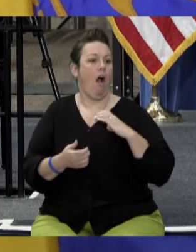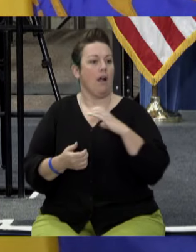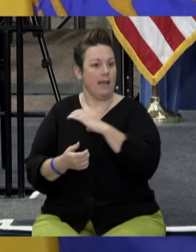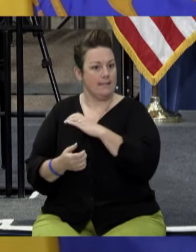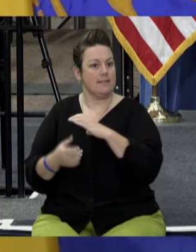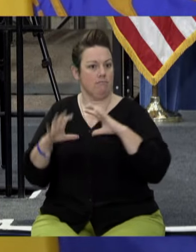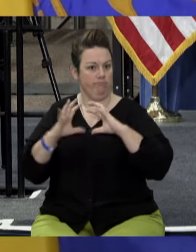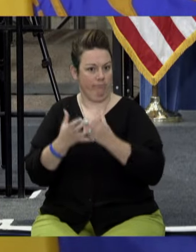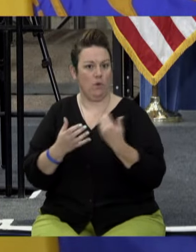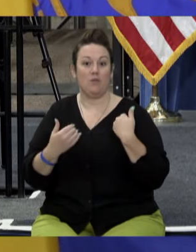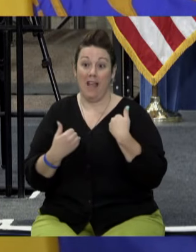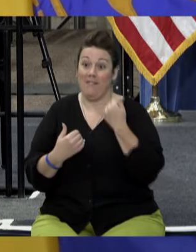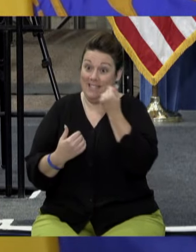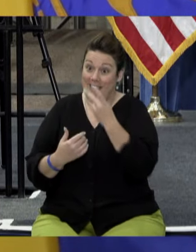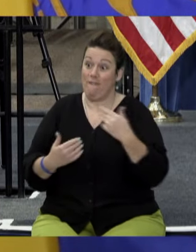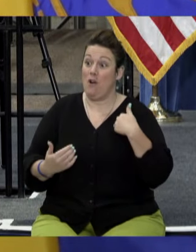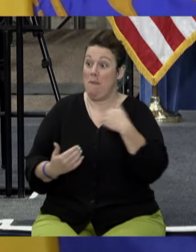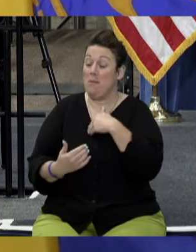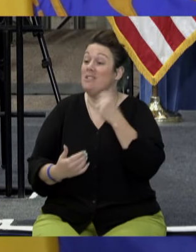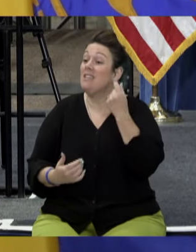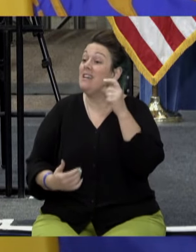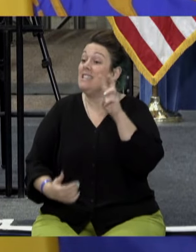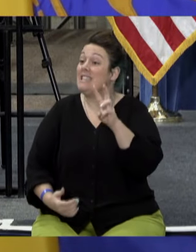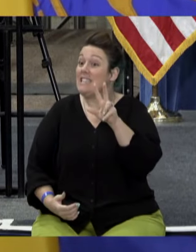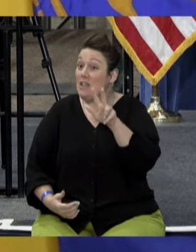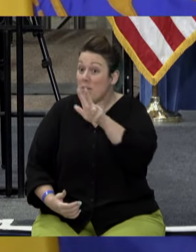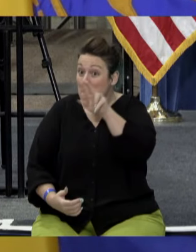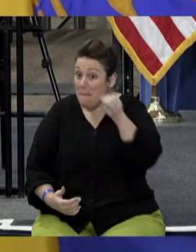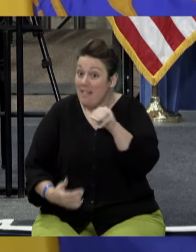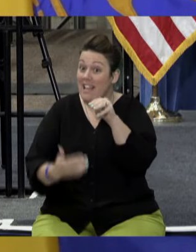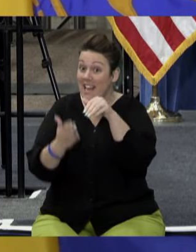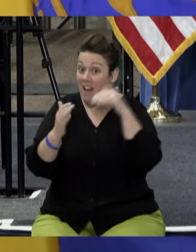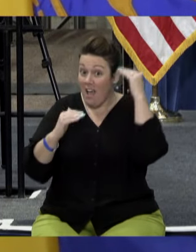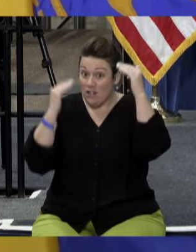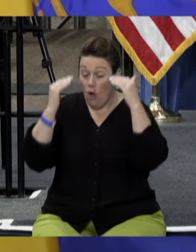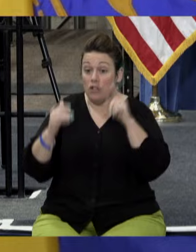So you know what? Sixty-three million adults are caregivers in this country.